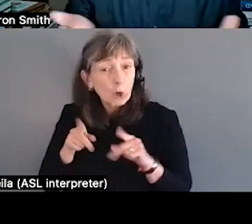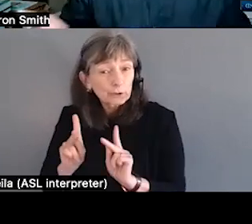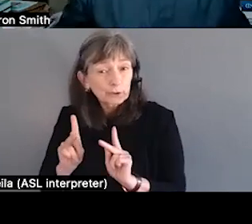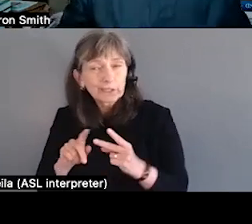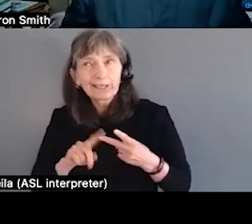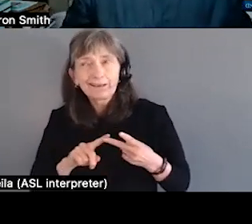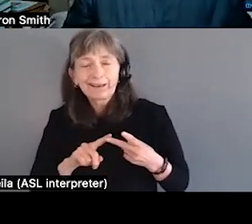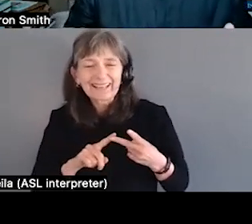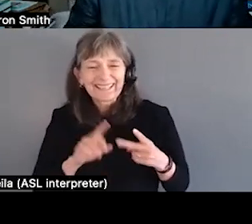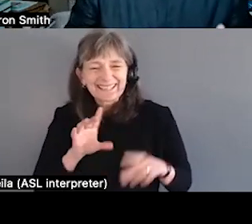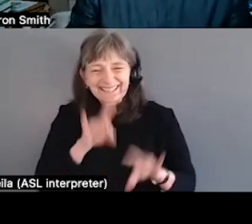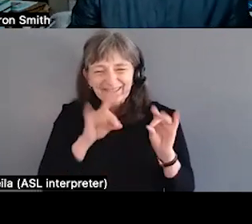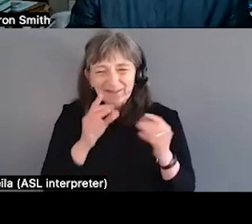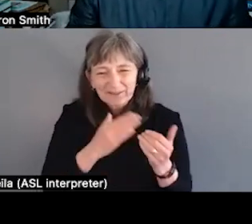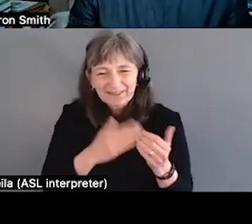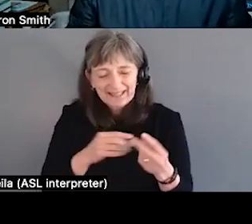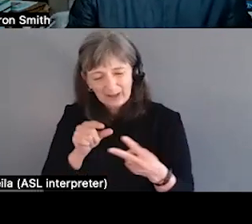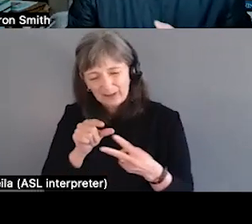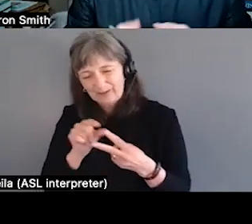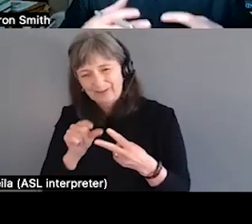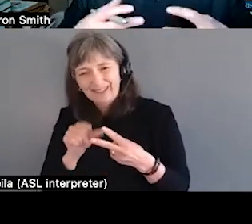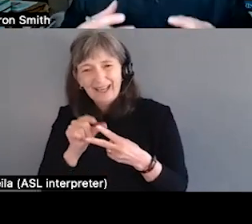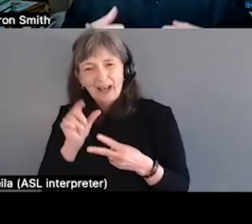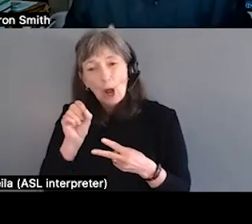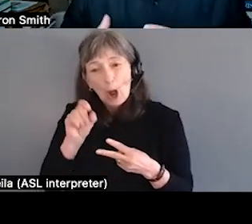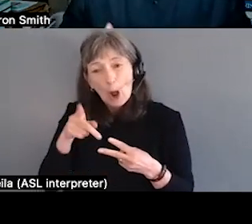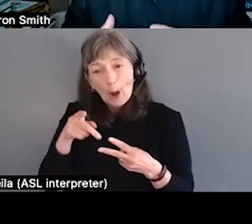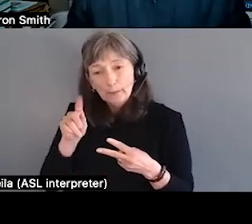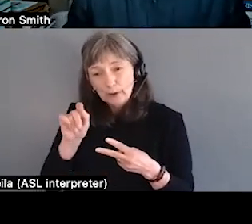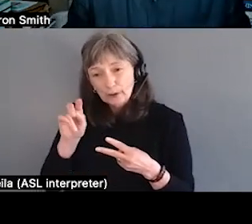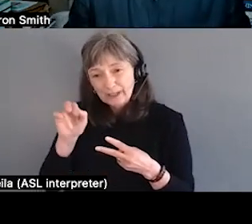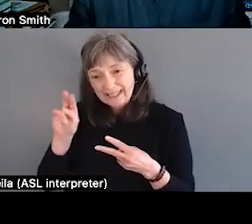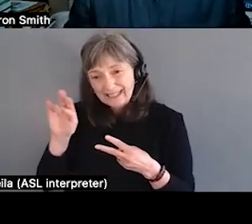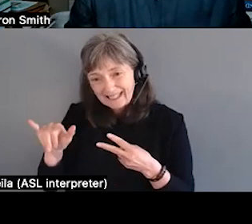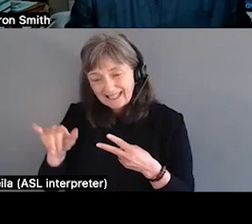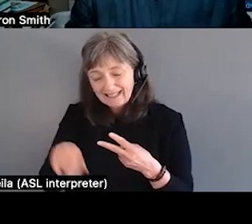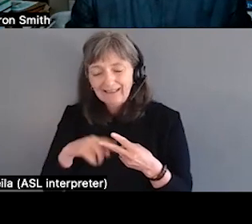but I do think it is something that will make quite a big difference to the industry.